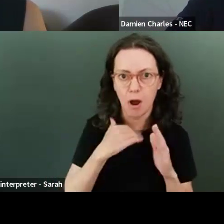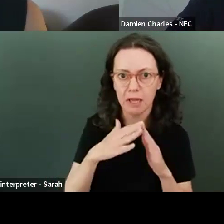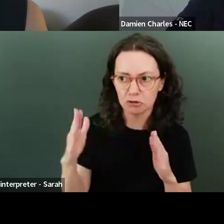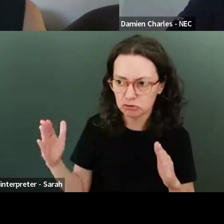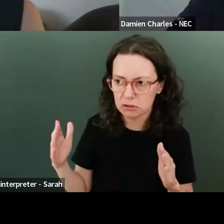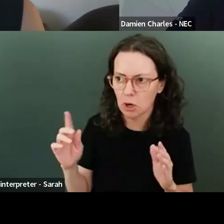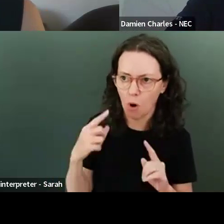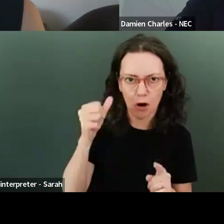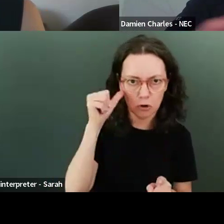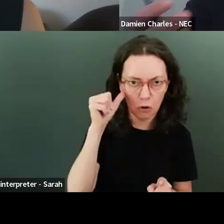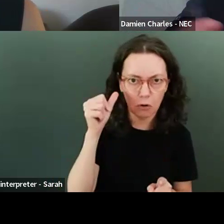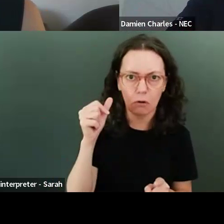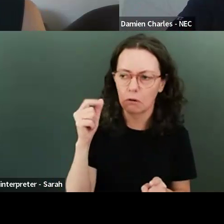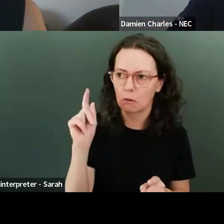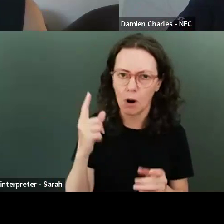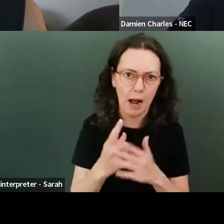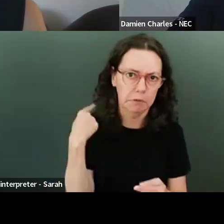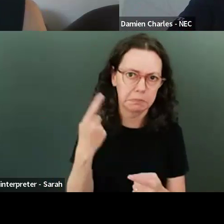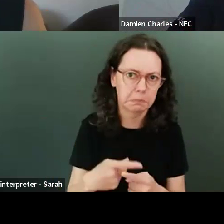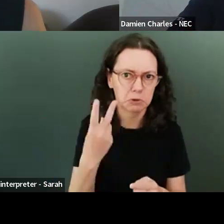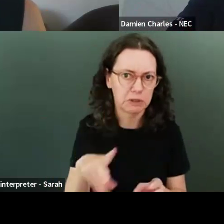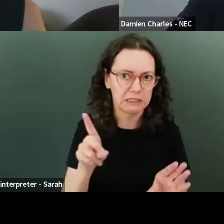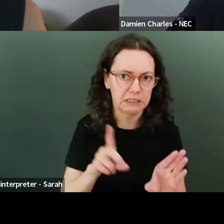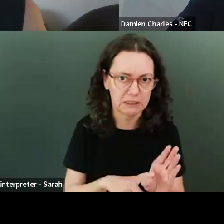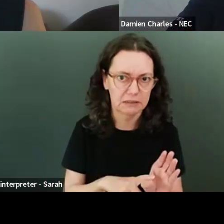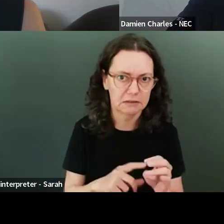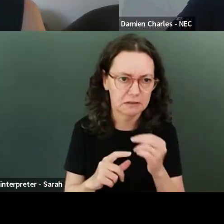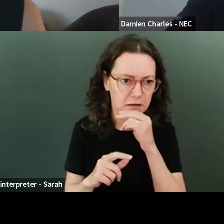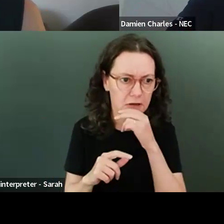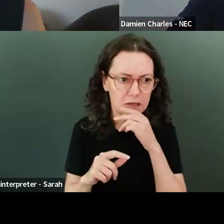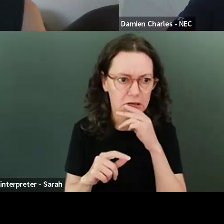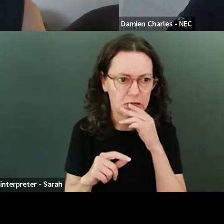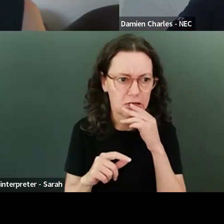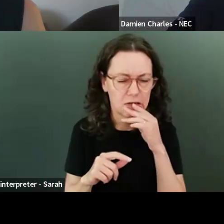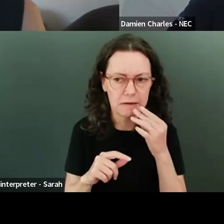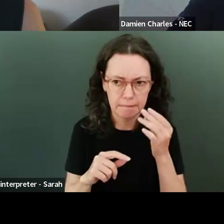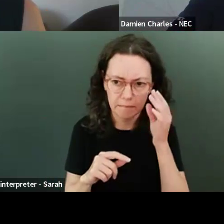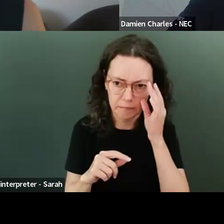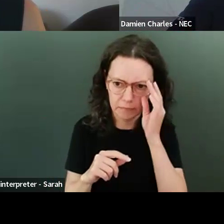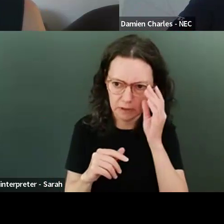experiences of the last you know 20 plus years of you know providing